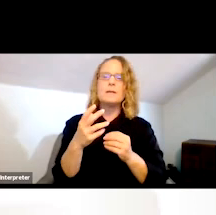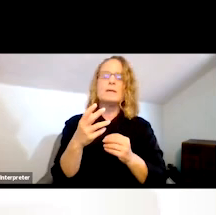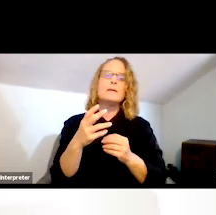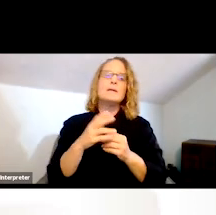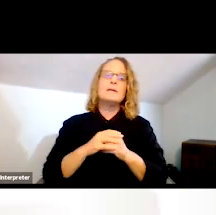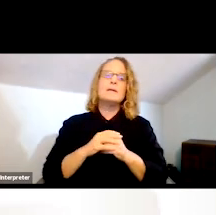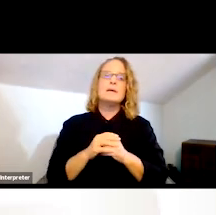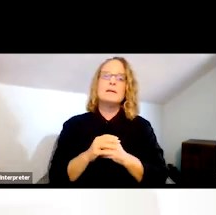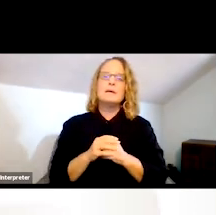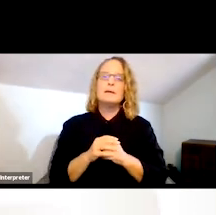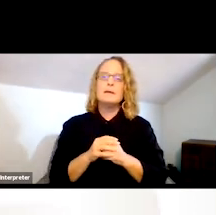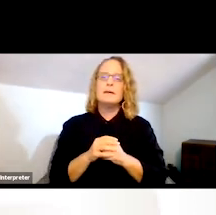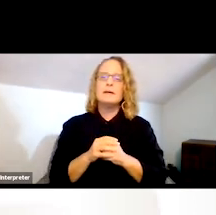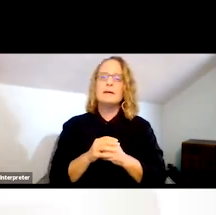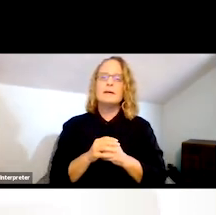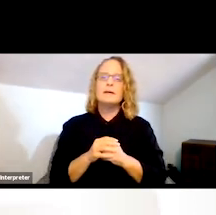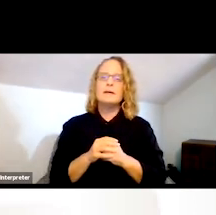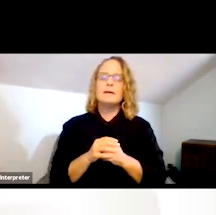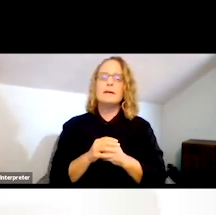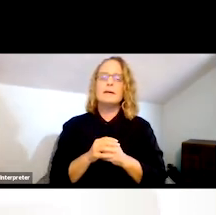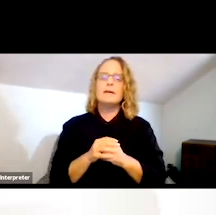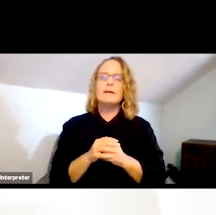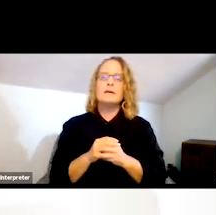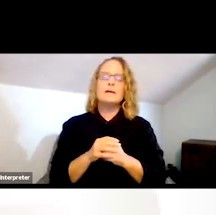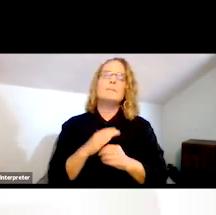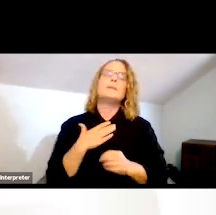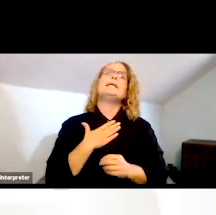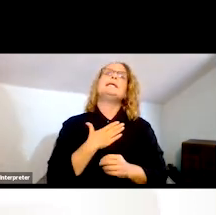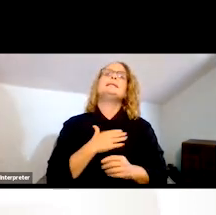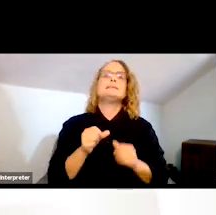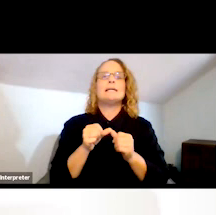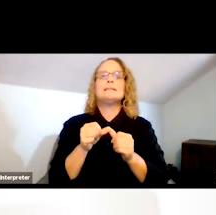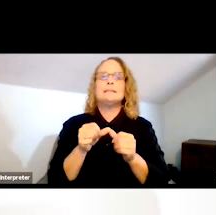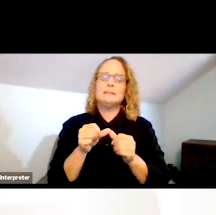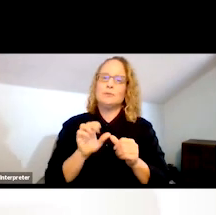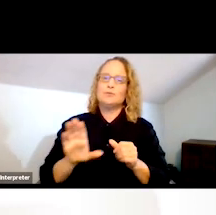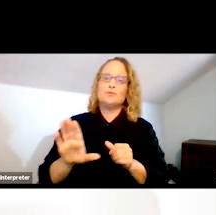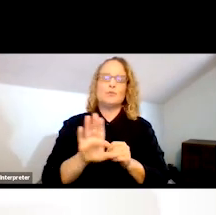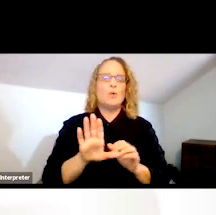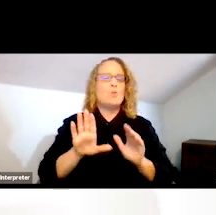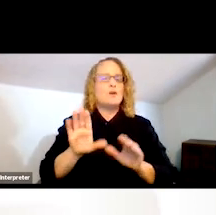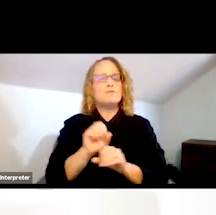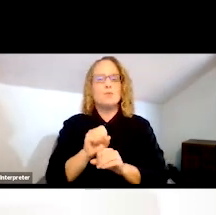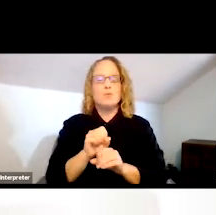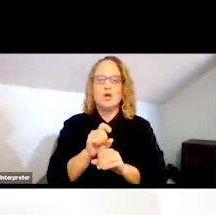It's been a great honor to be here with you today. I look forward to the rest of the training.